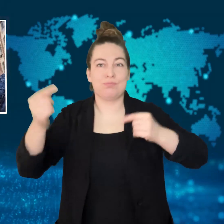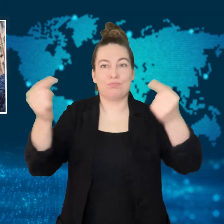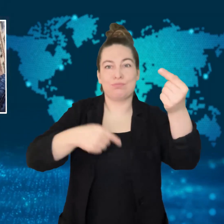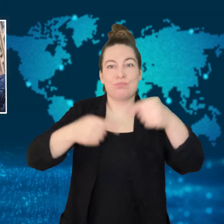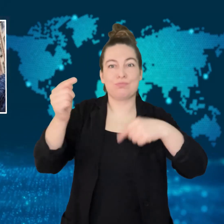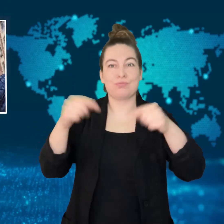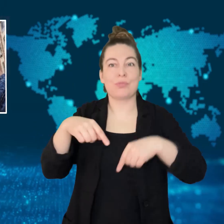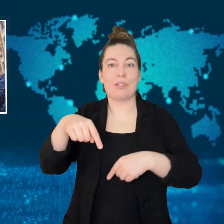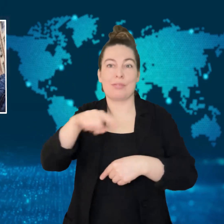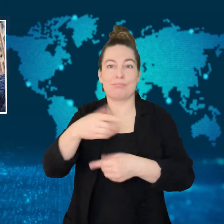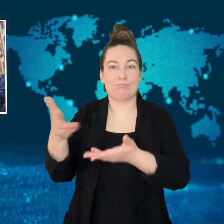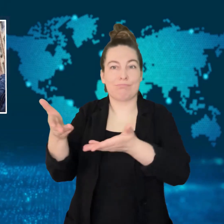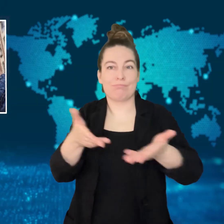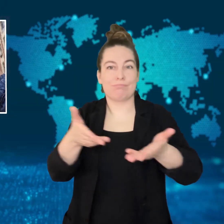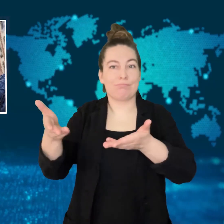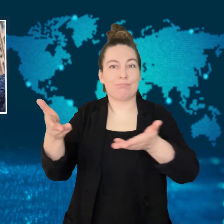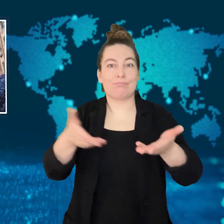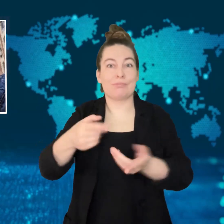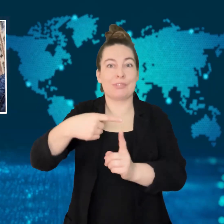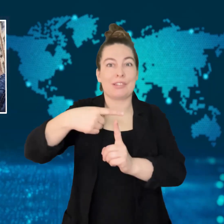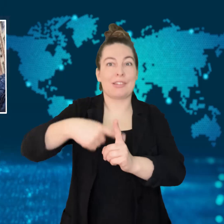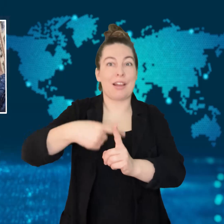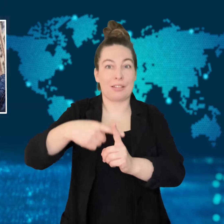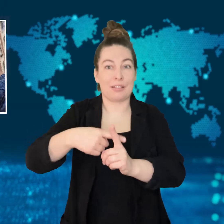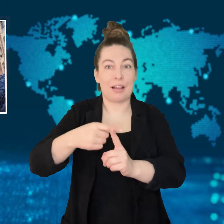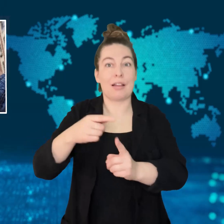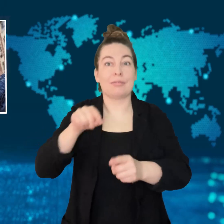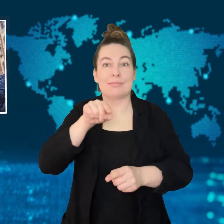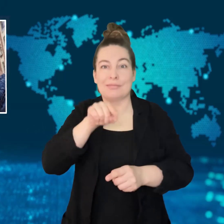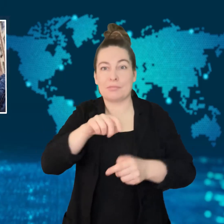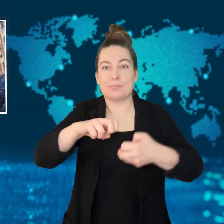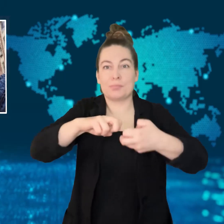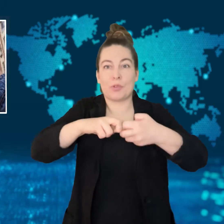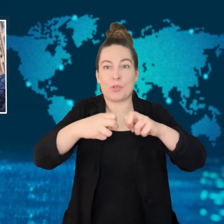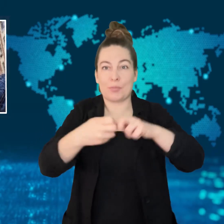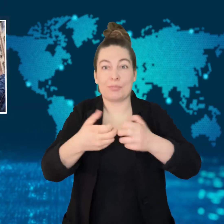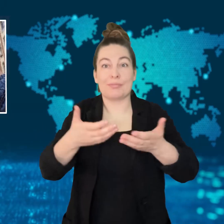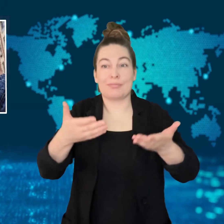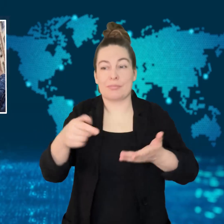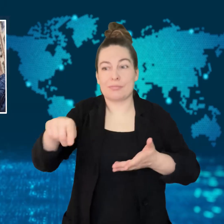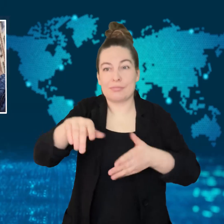the properties with the intention of